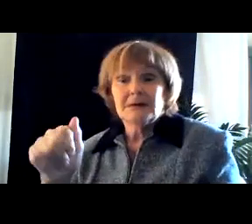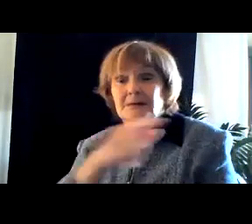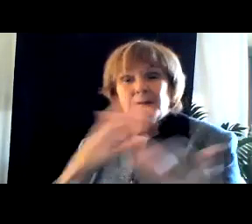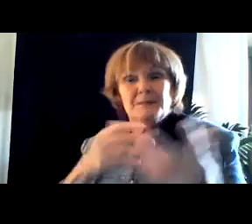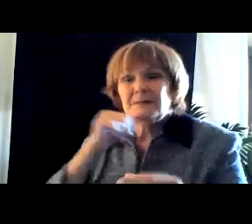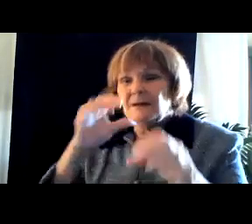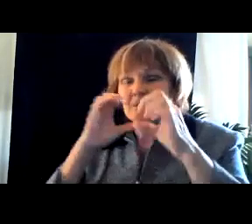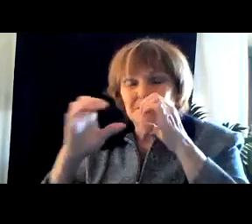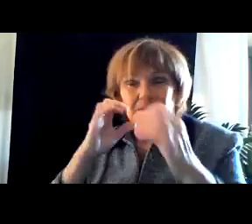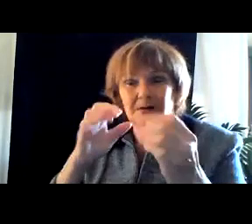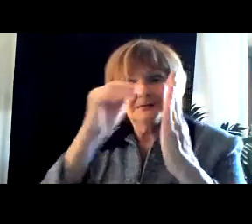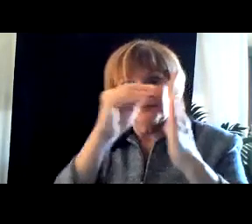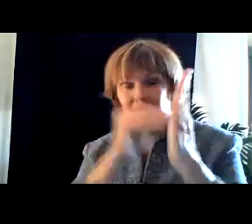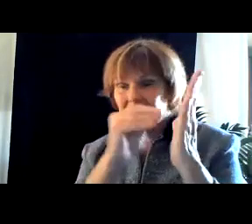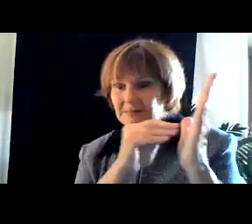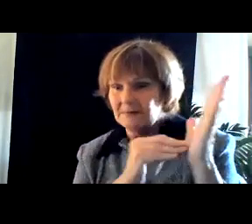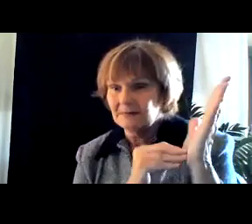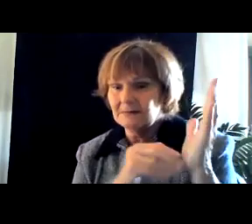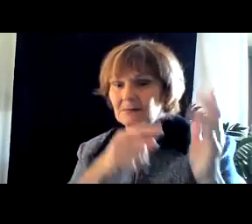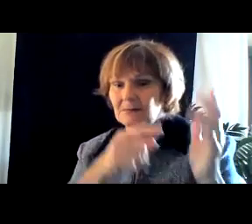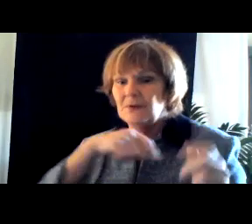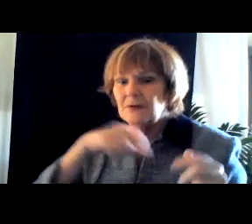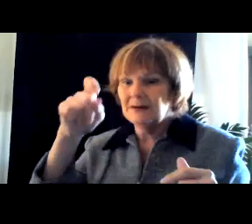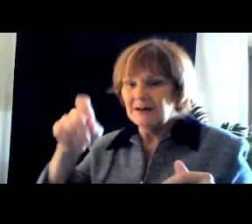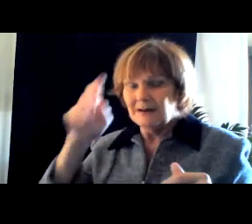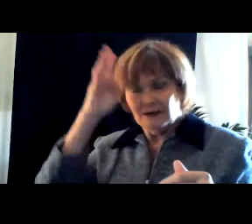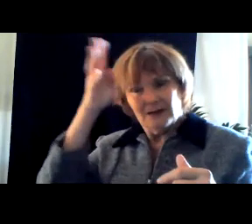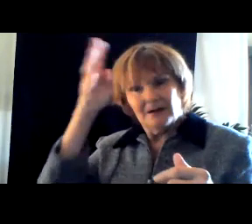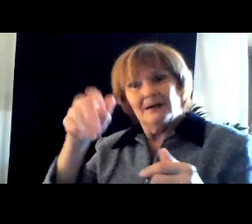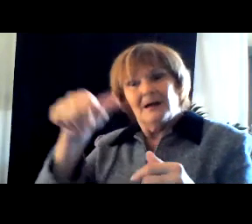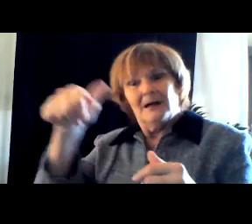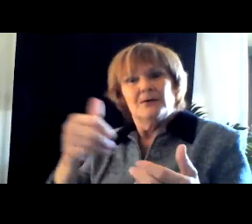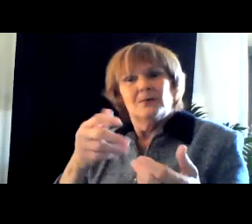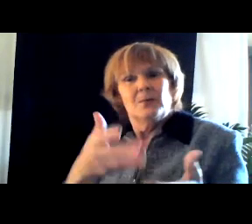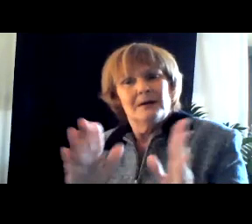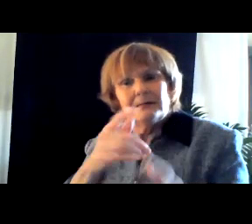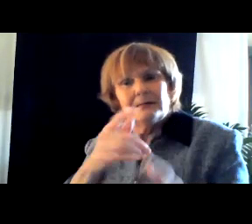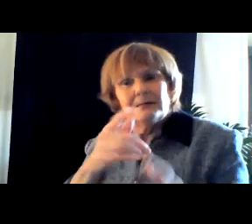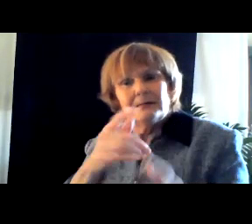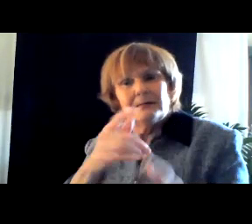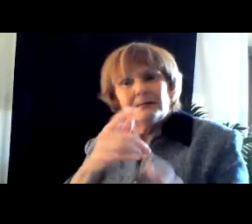So we need to think about other creative means of making sure that we capture those stories, those narratives, and those experiences.